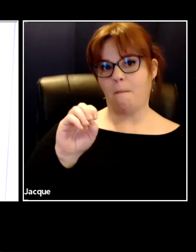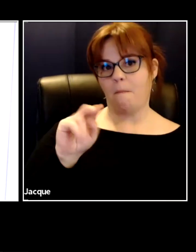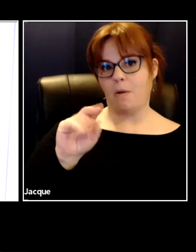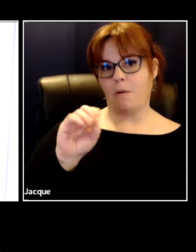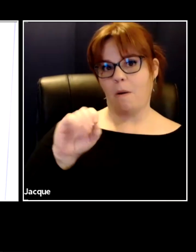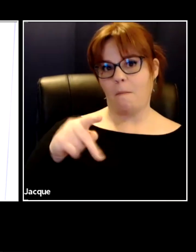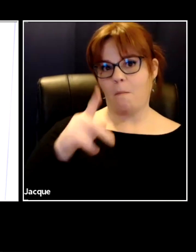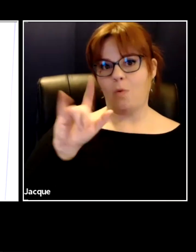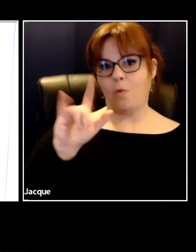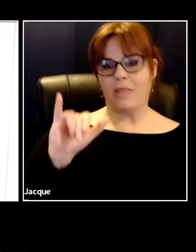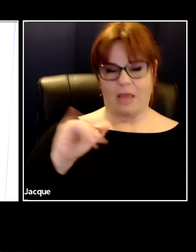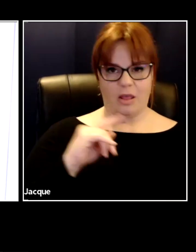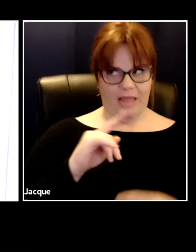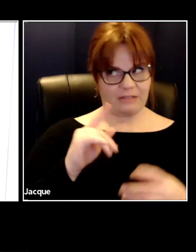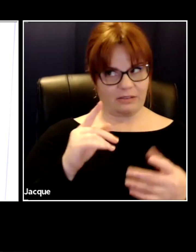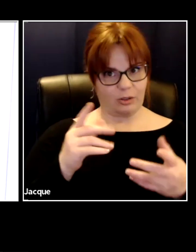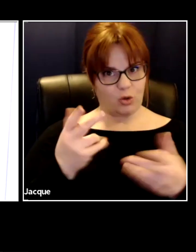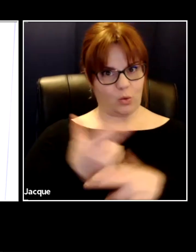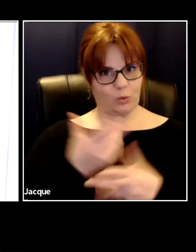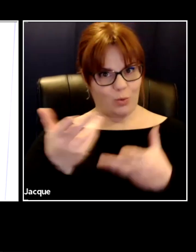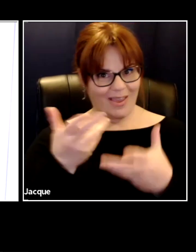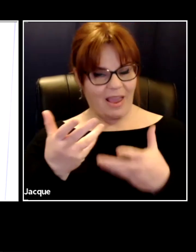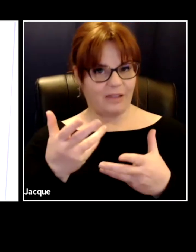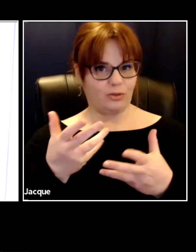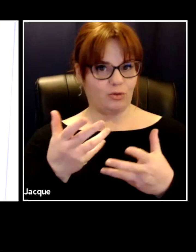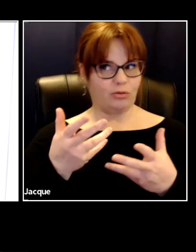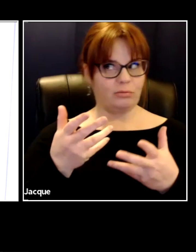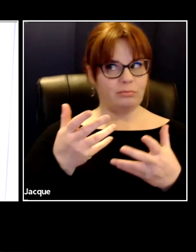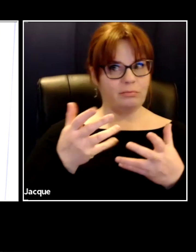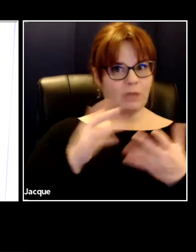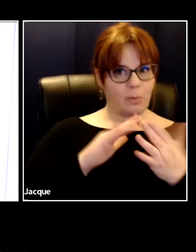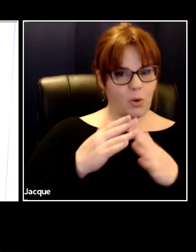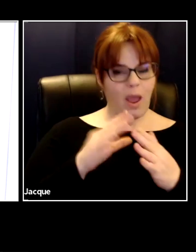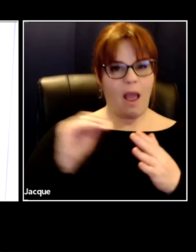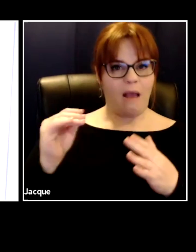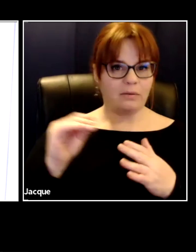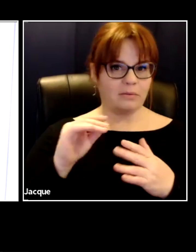justice. And so we have the game on hand. Um I don't know if you saw it during lunch,